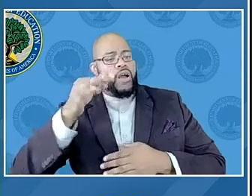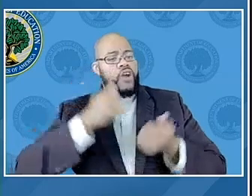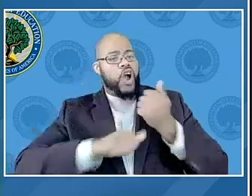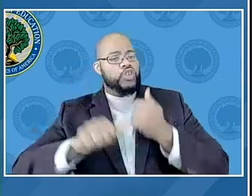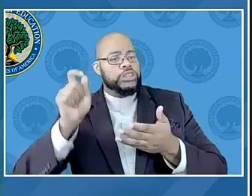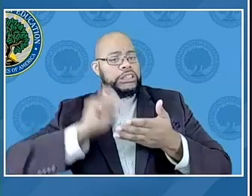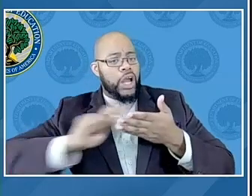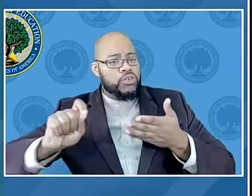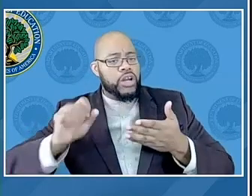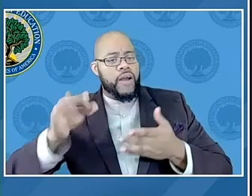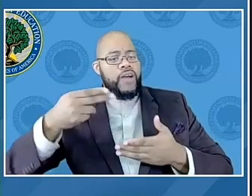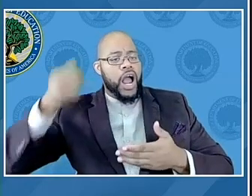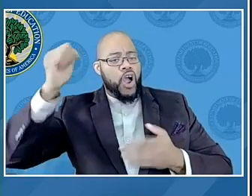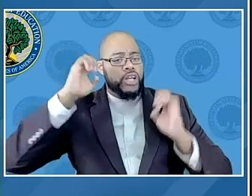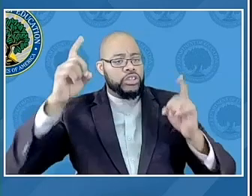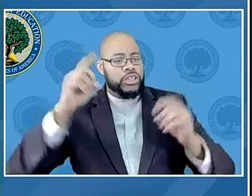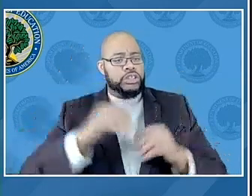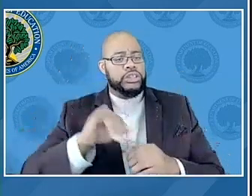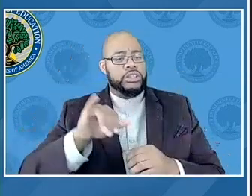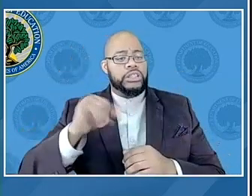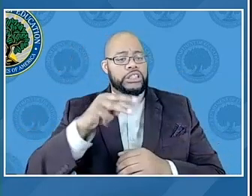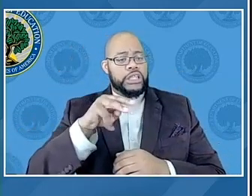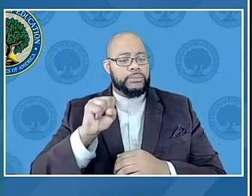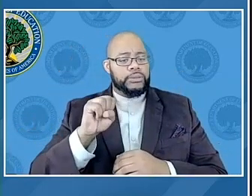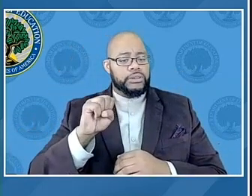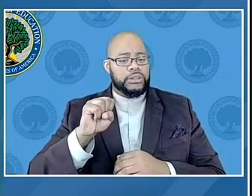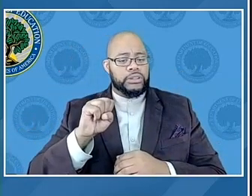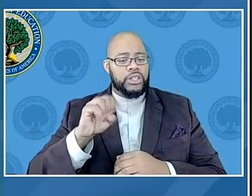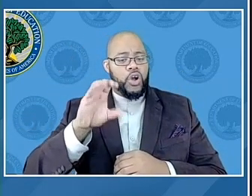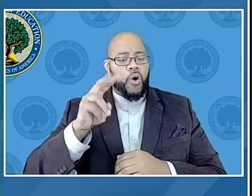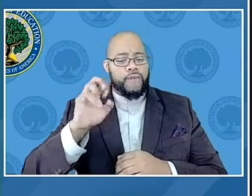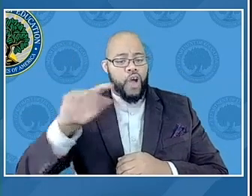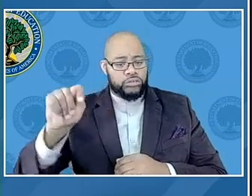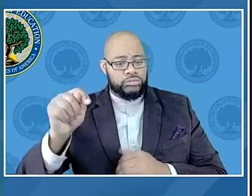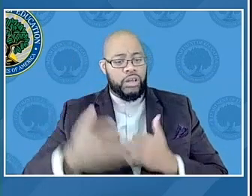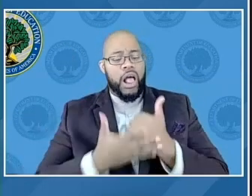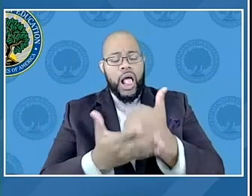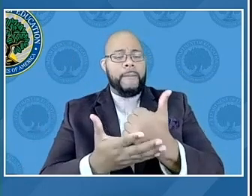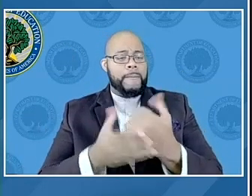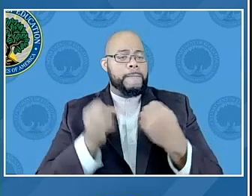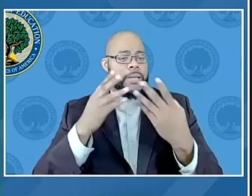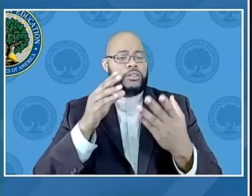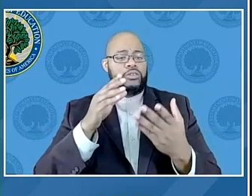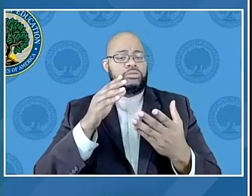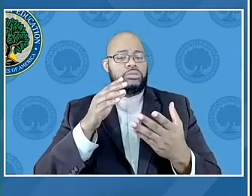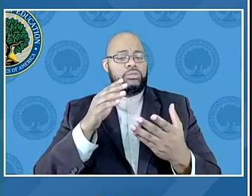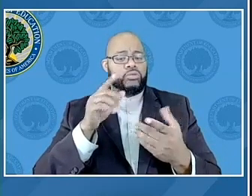Ed, James Kovaal, who has spent much of his career helping to refine and introduce